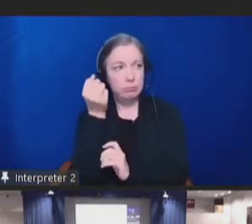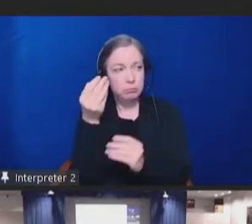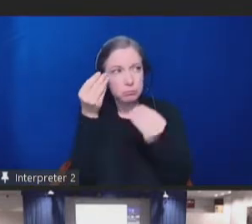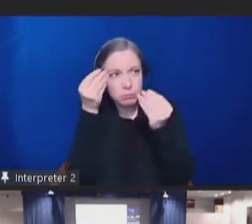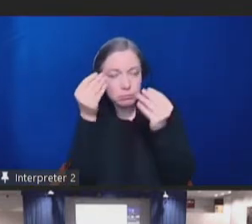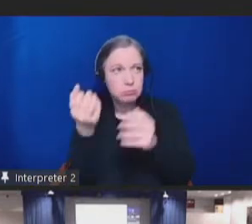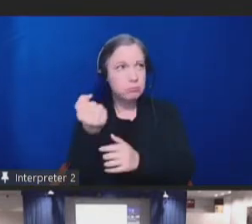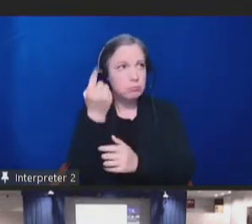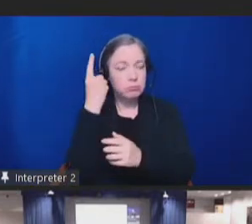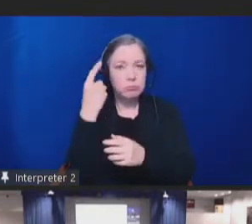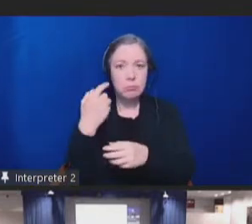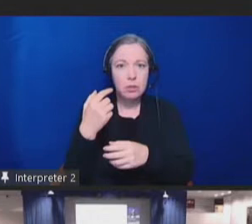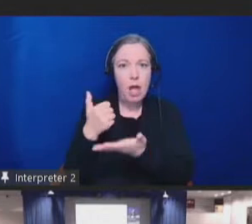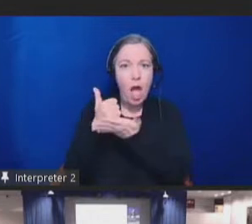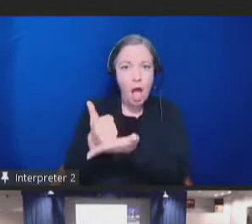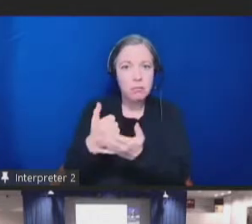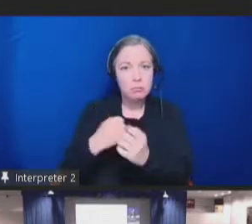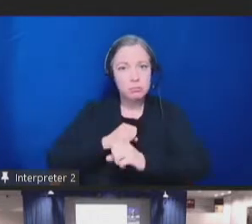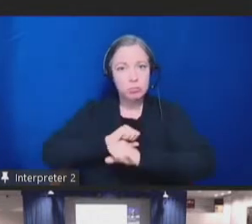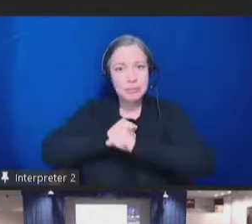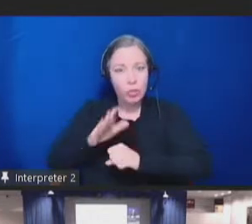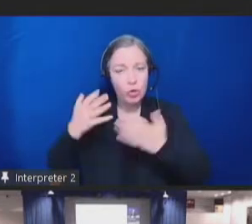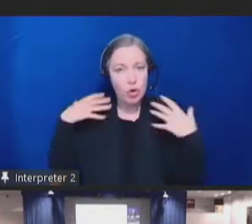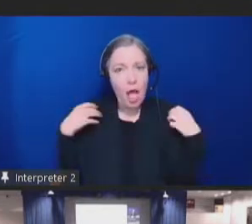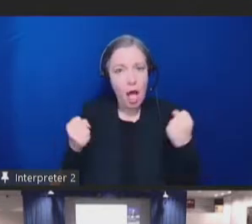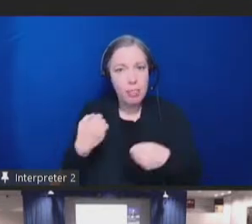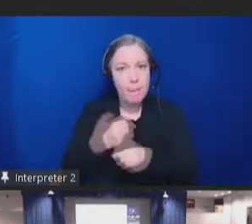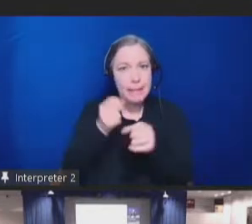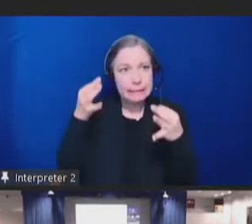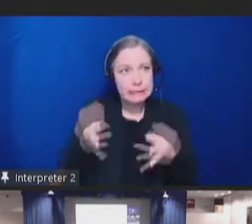And to answer all the questions that they have about this vaccine